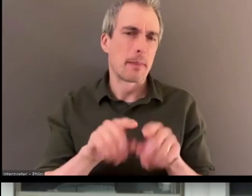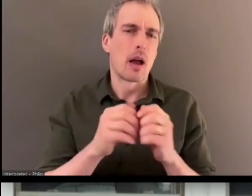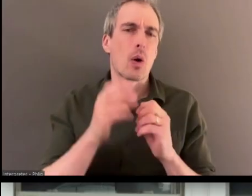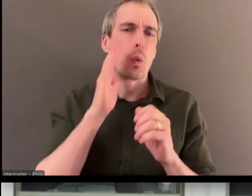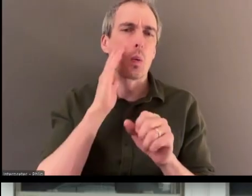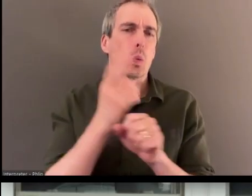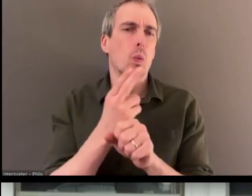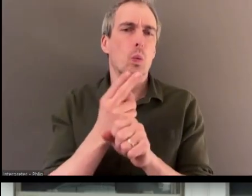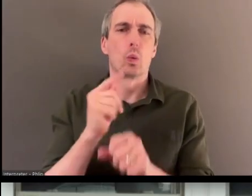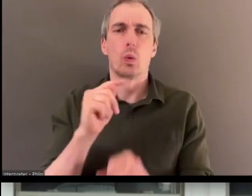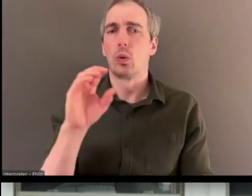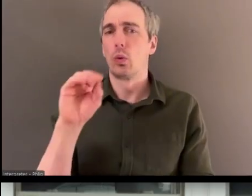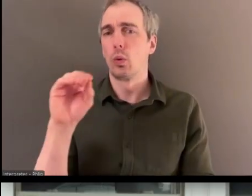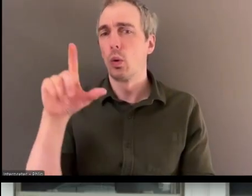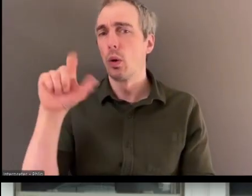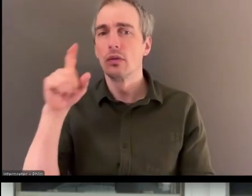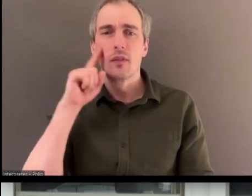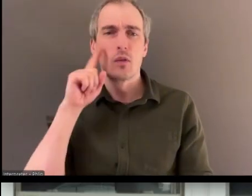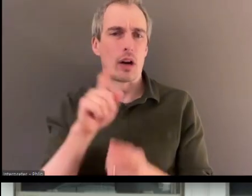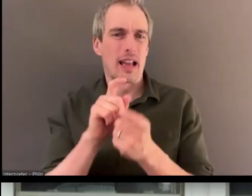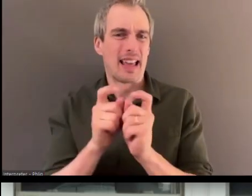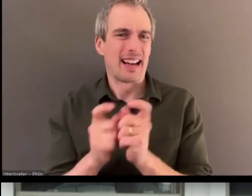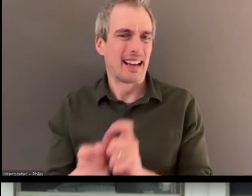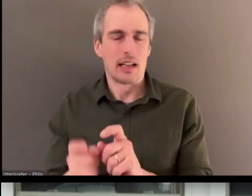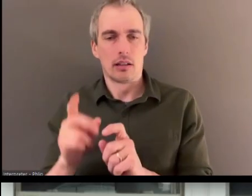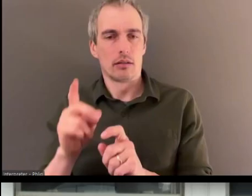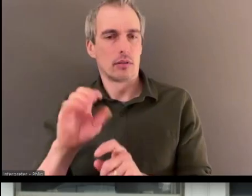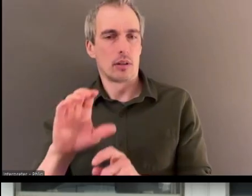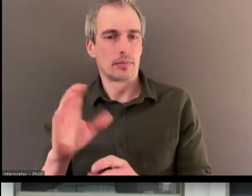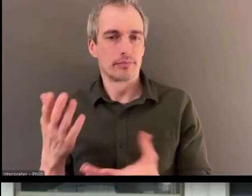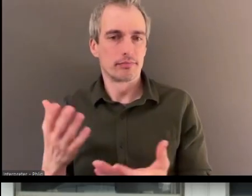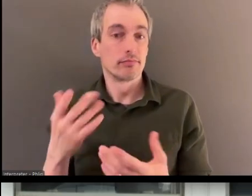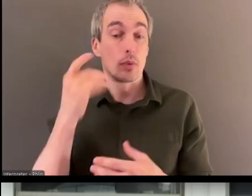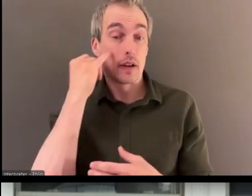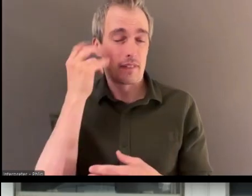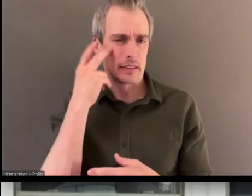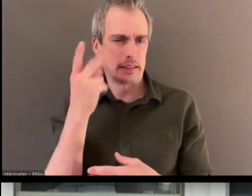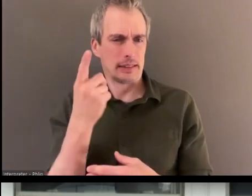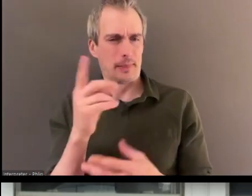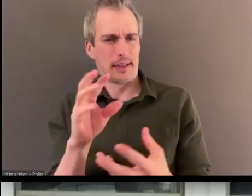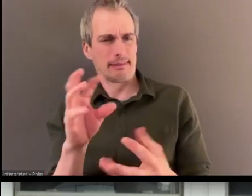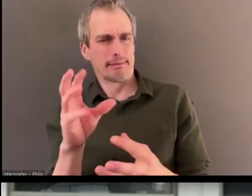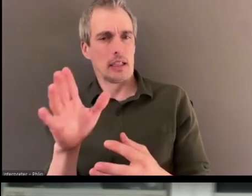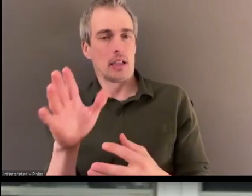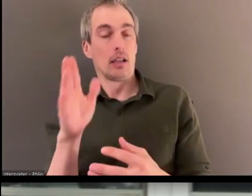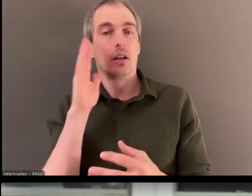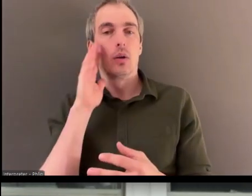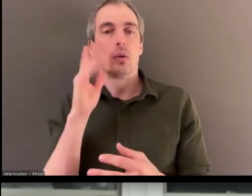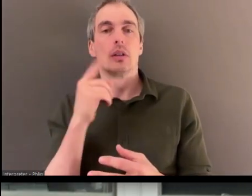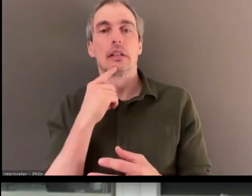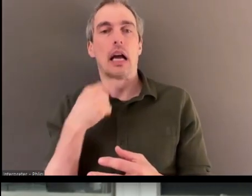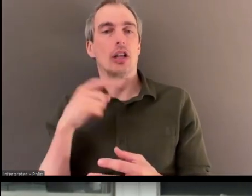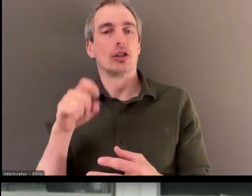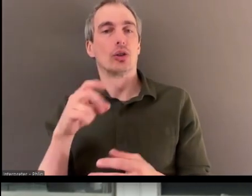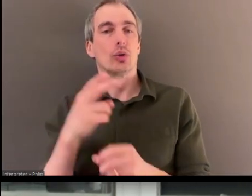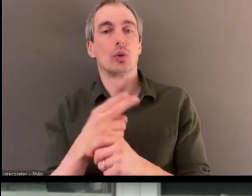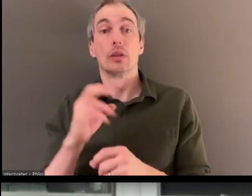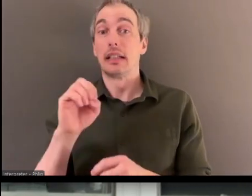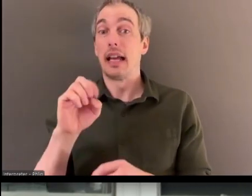So whenever it sees a discrepancy for something, it goes oh, I should use the edit text tool to go